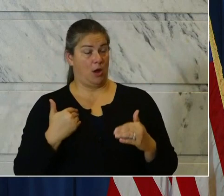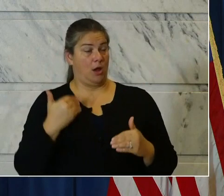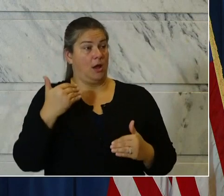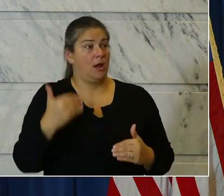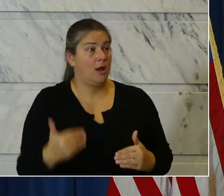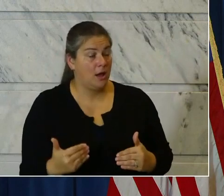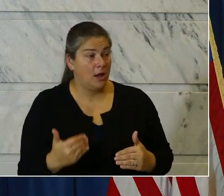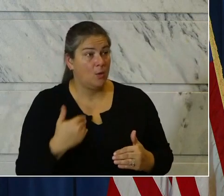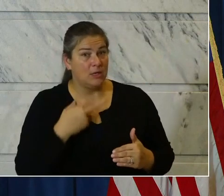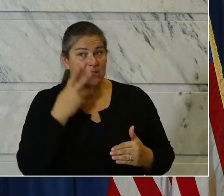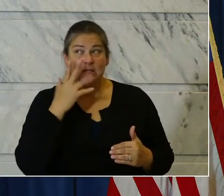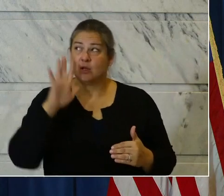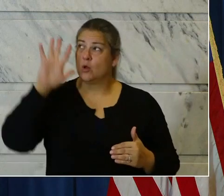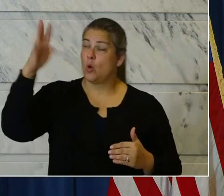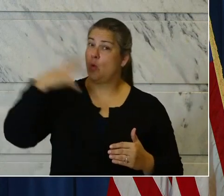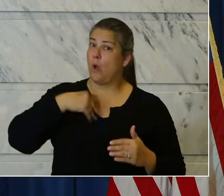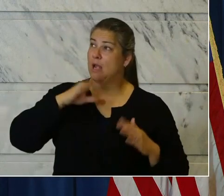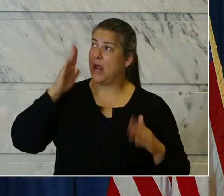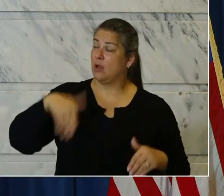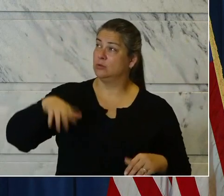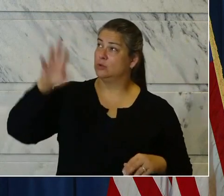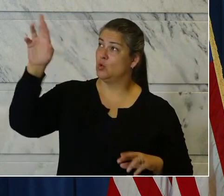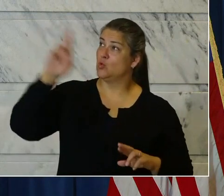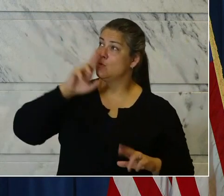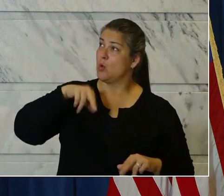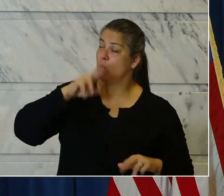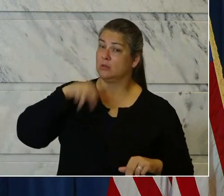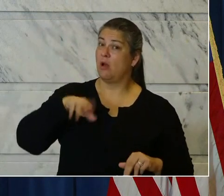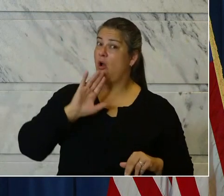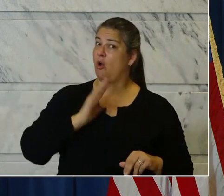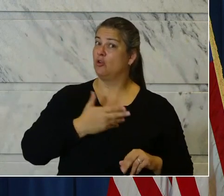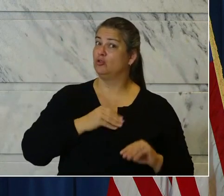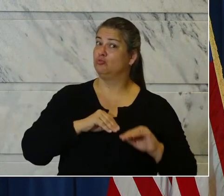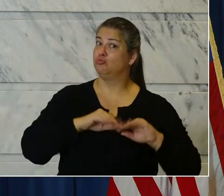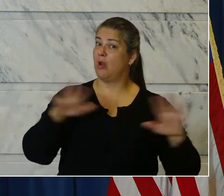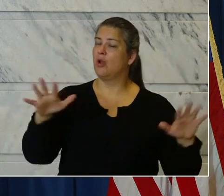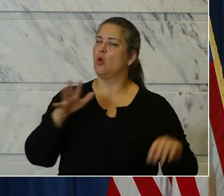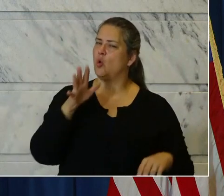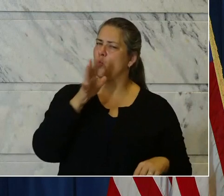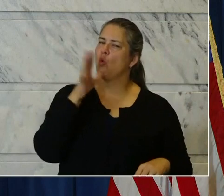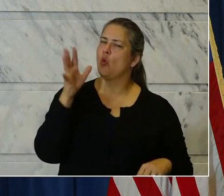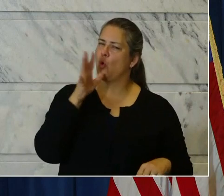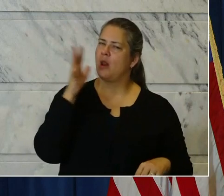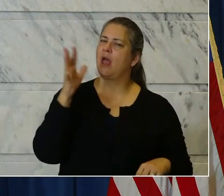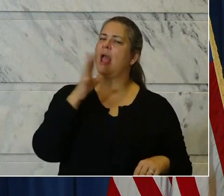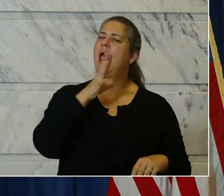COUNTY BEEN READ MOST OF THE TIME AND THEN MAY MAY UP AND DOWN. WHAT WILL WE'RE SO AND